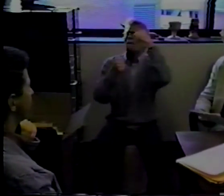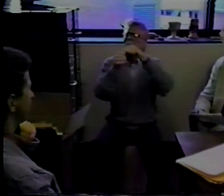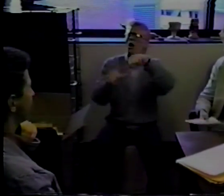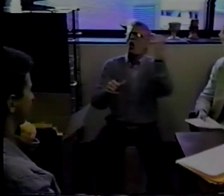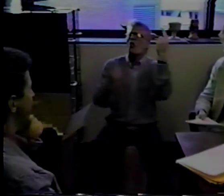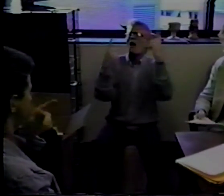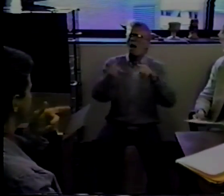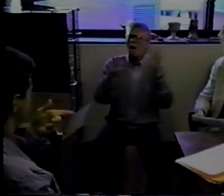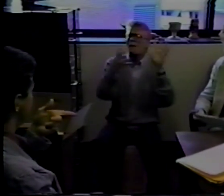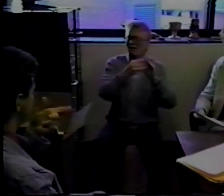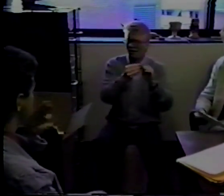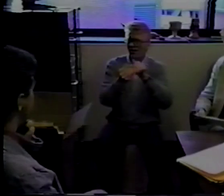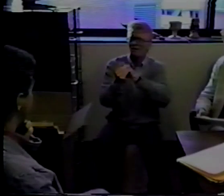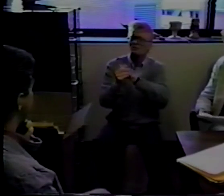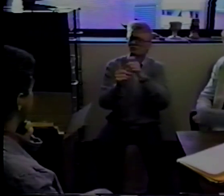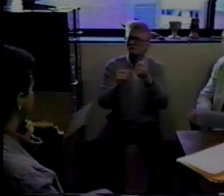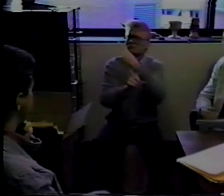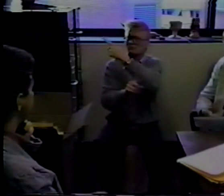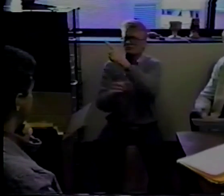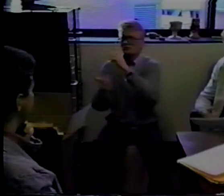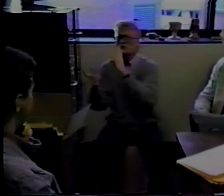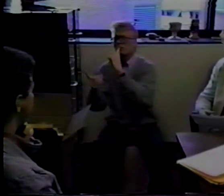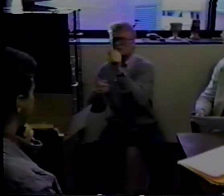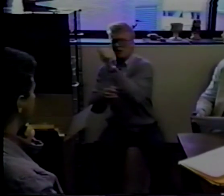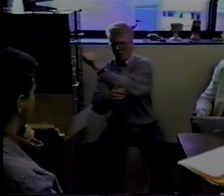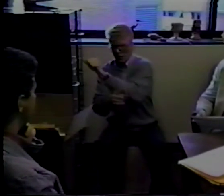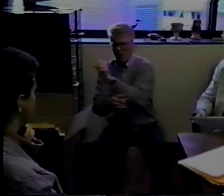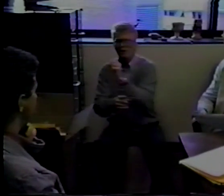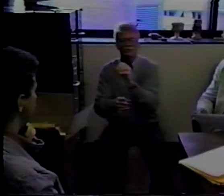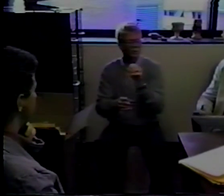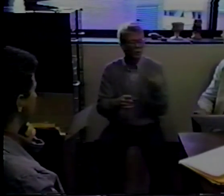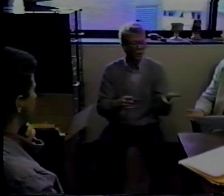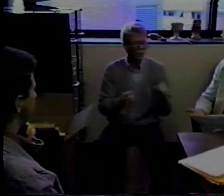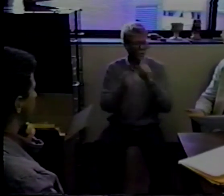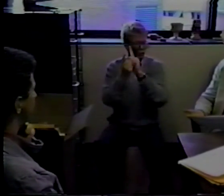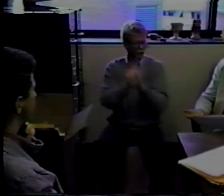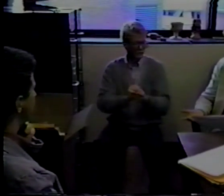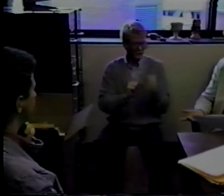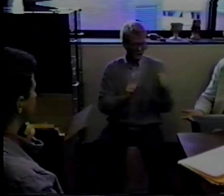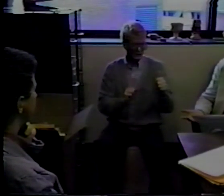so that's good. The translation is not exactly idiomatic